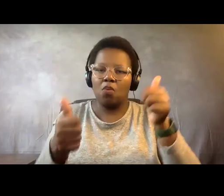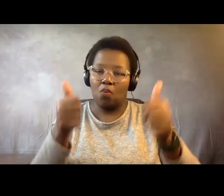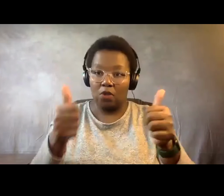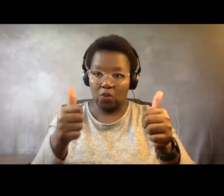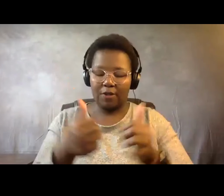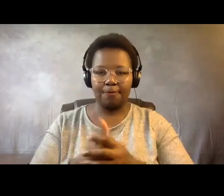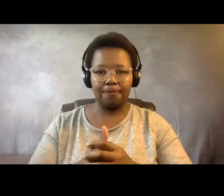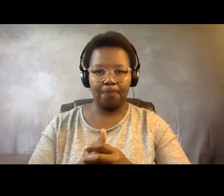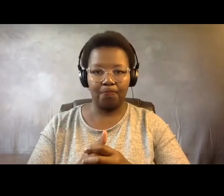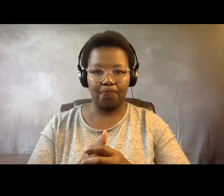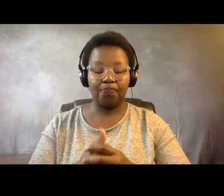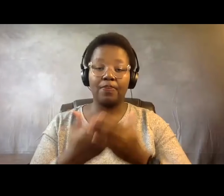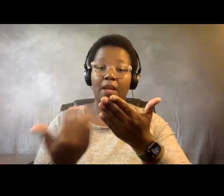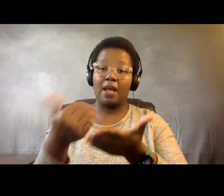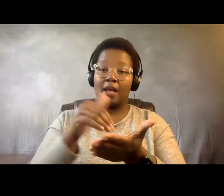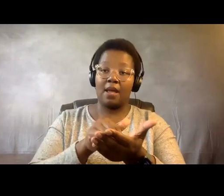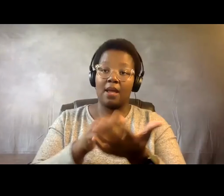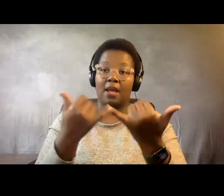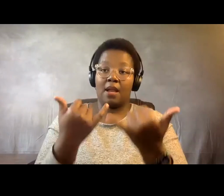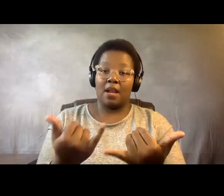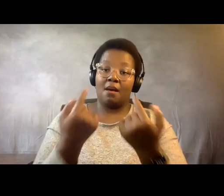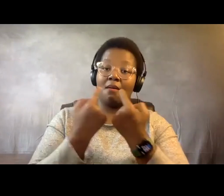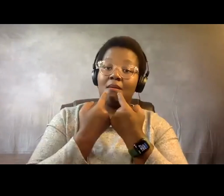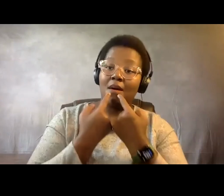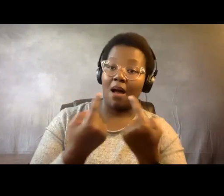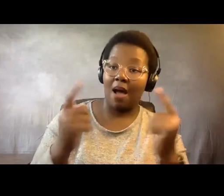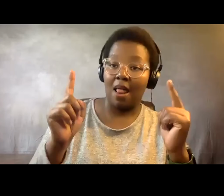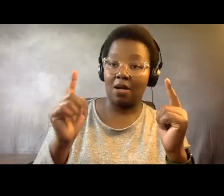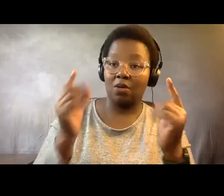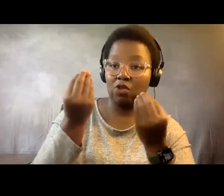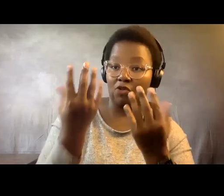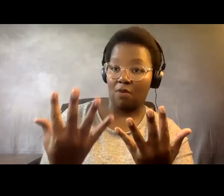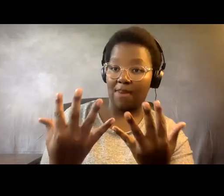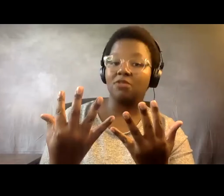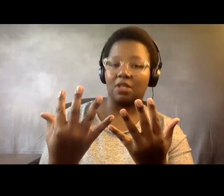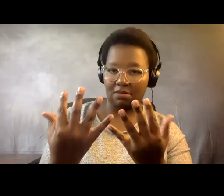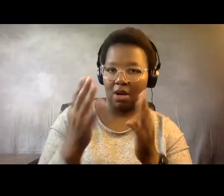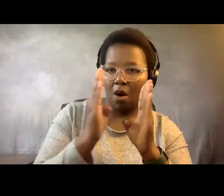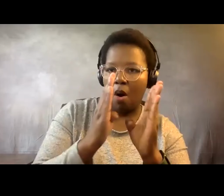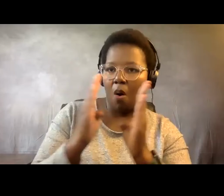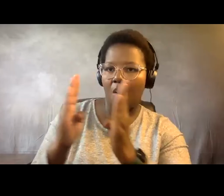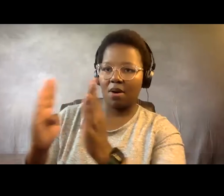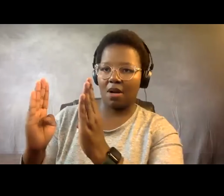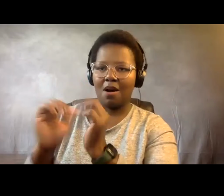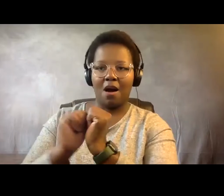I can also document the announced content order. So this is interesting. If the visual order is a